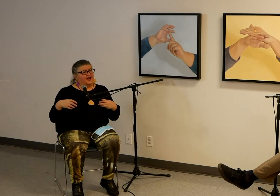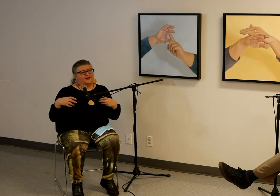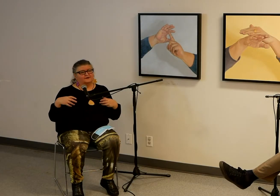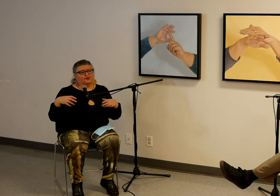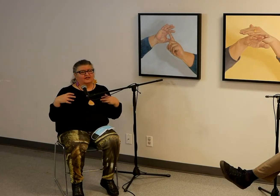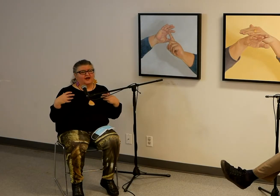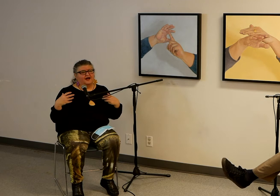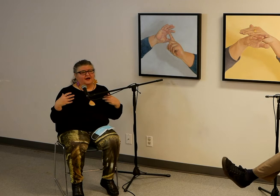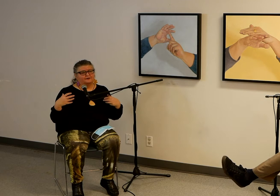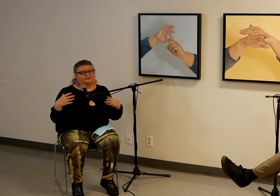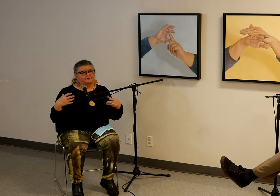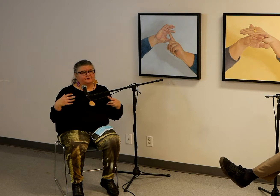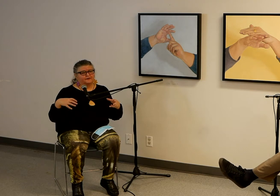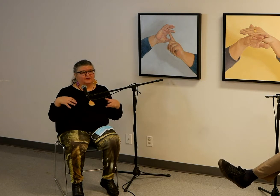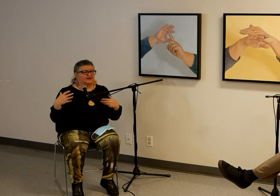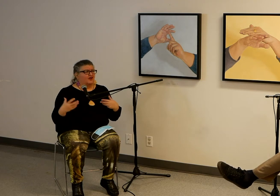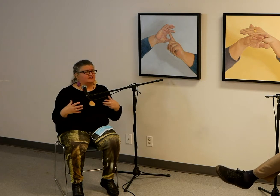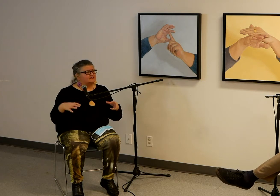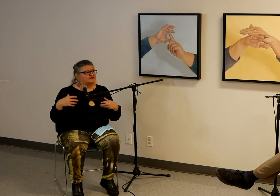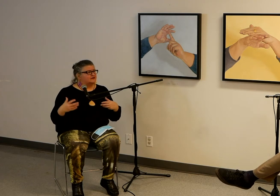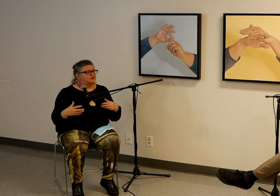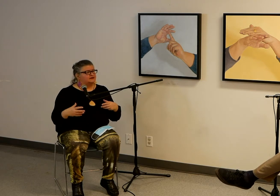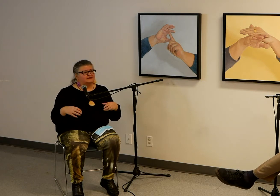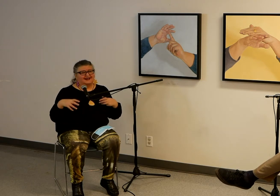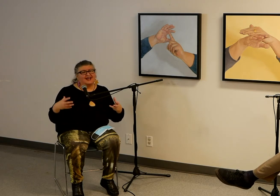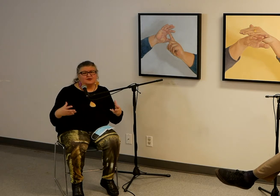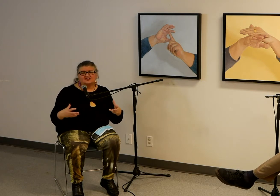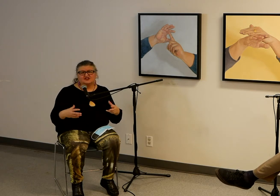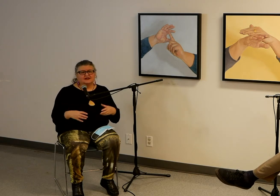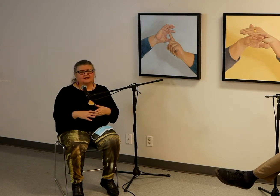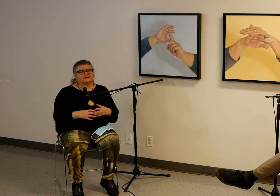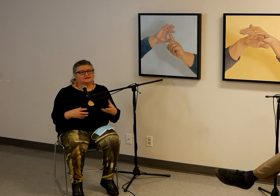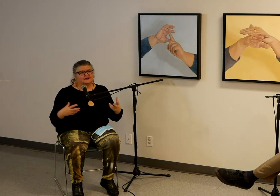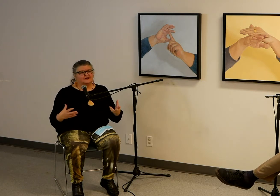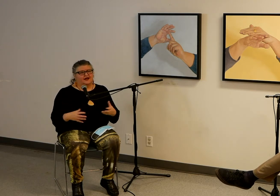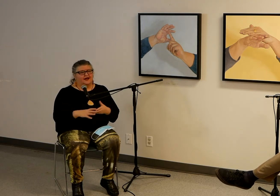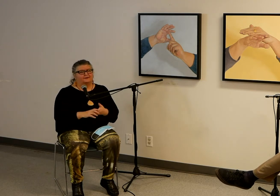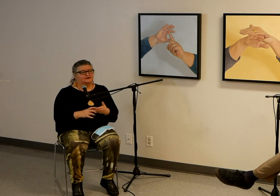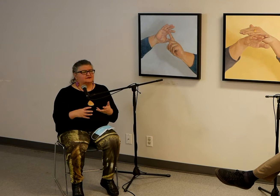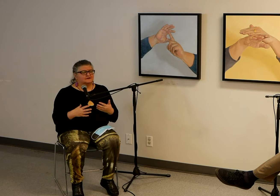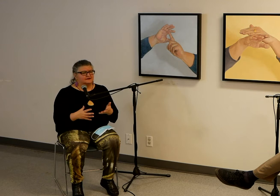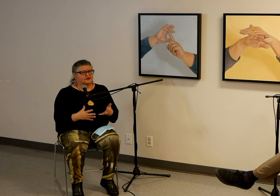Um, with, um, with the culture community, the language, um, it, it starts